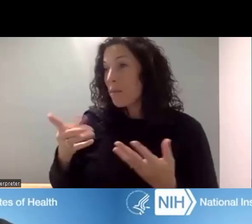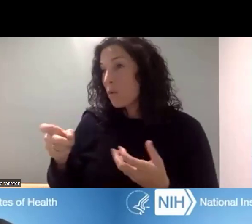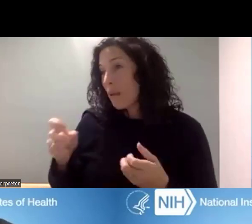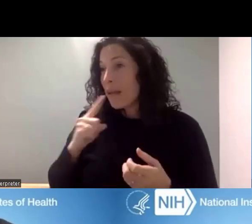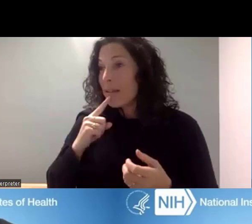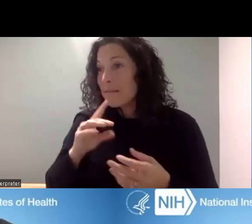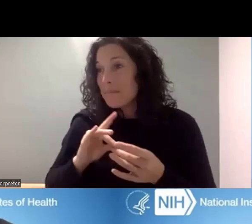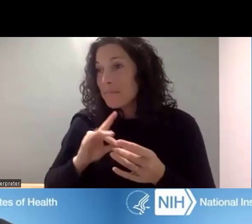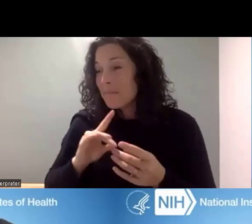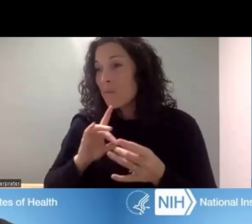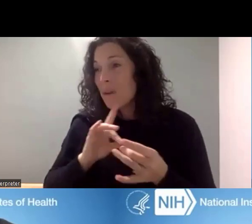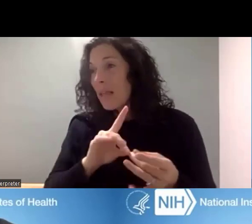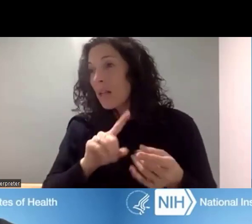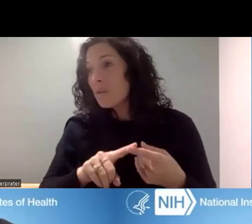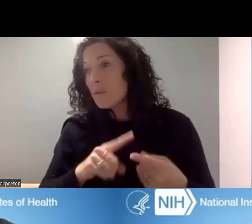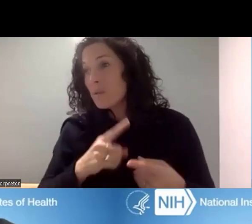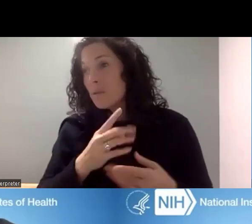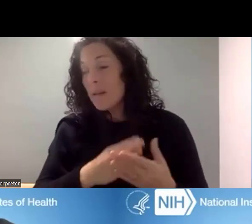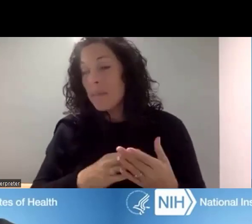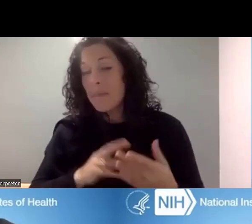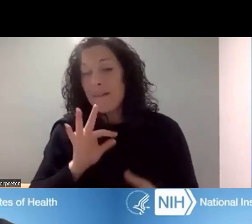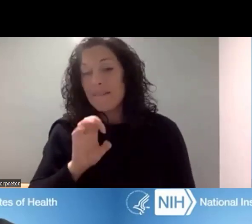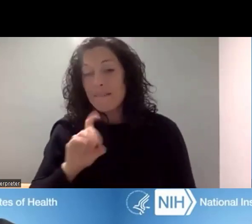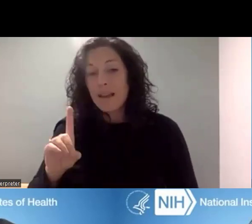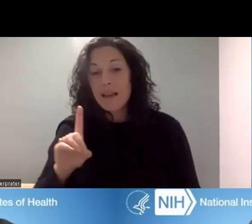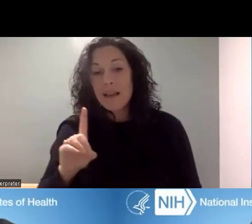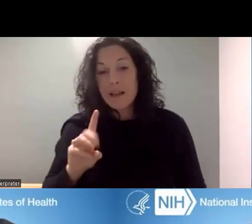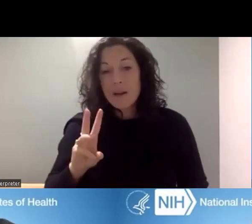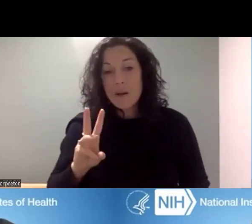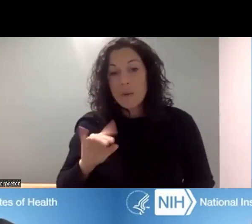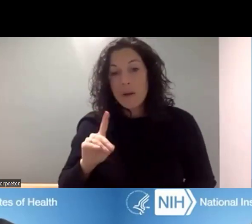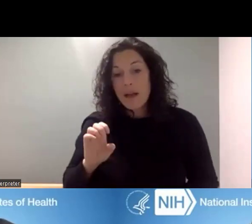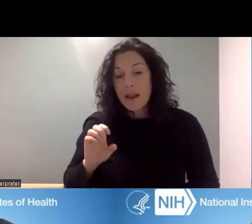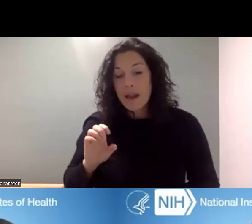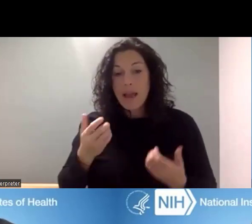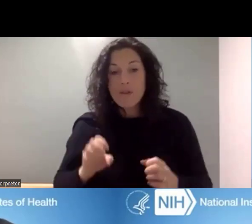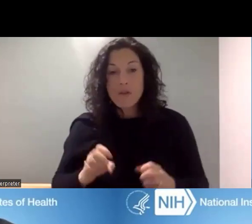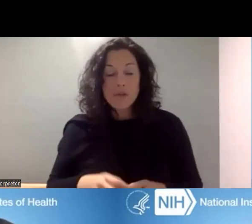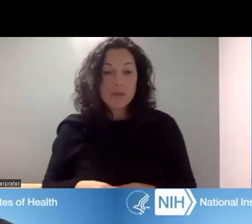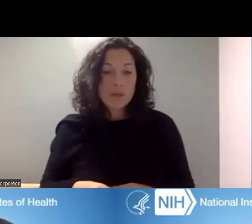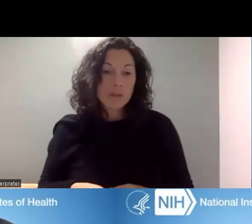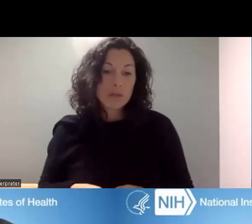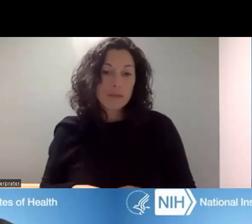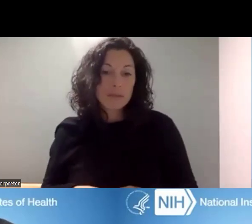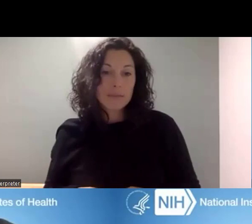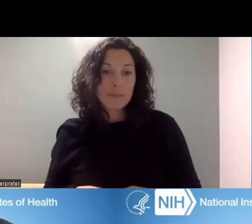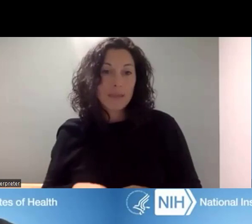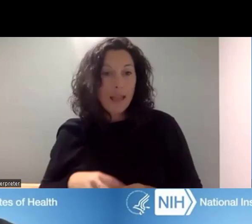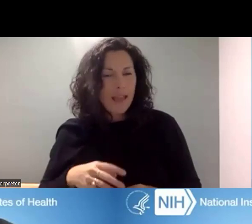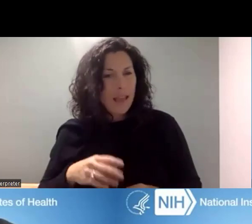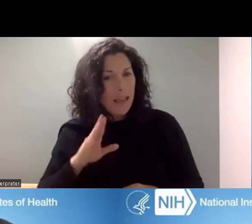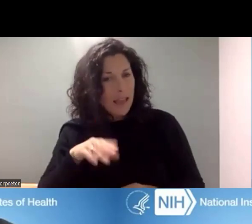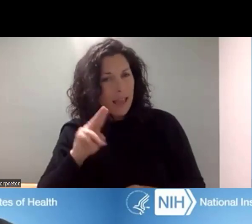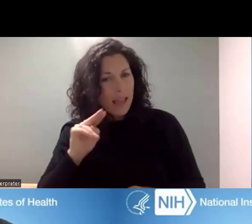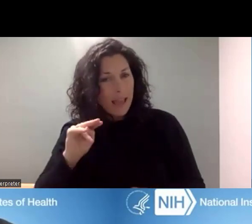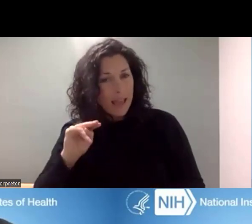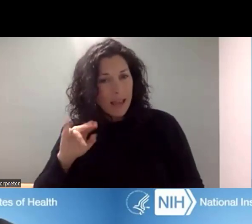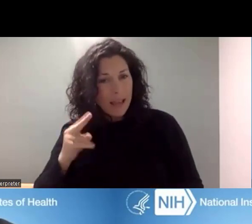to some of our fed-wide efforts related to the biosketch and other support. Has NIH considered updating the biosketch